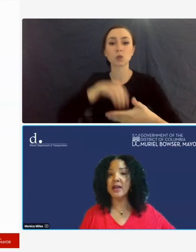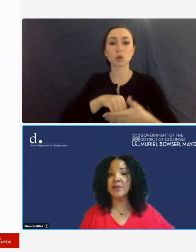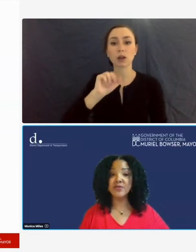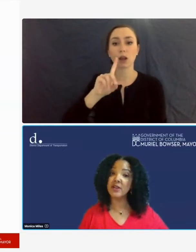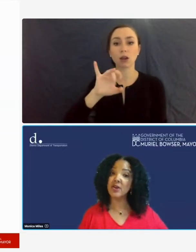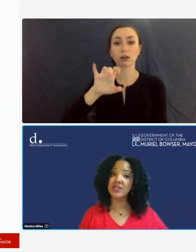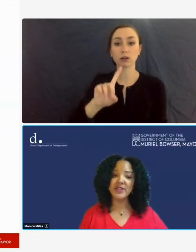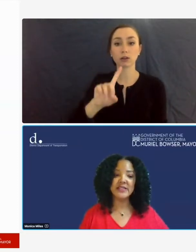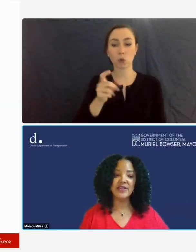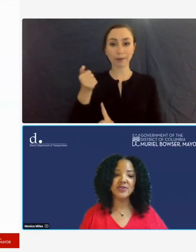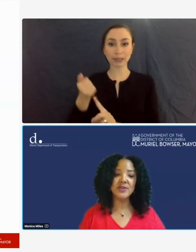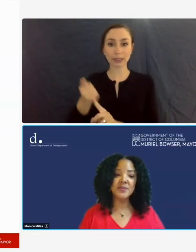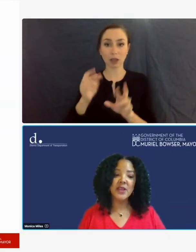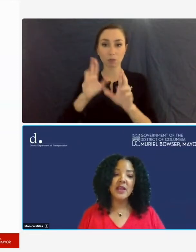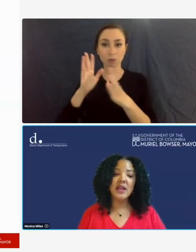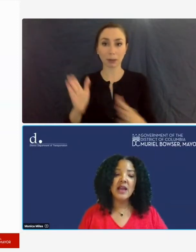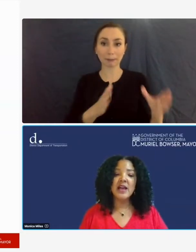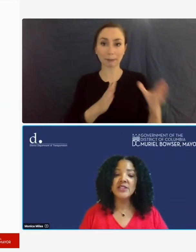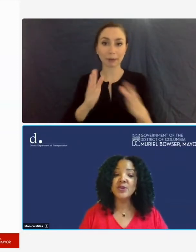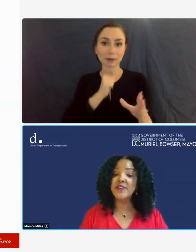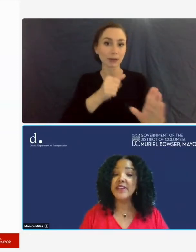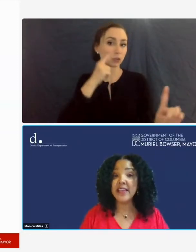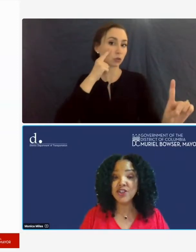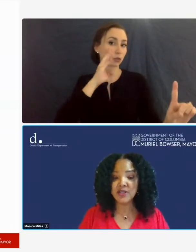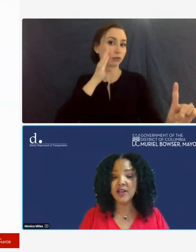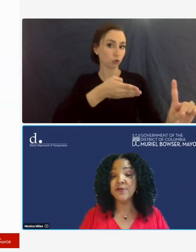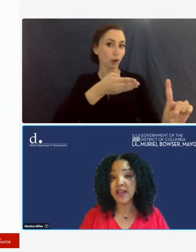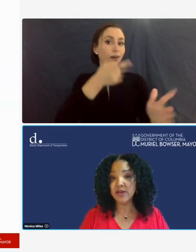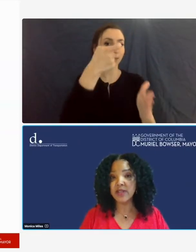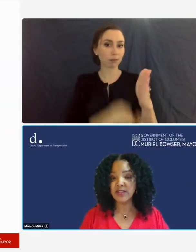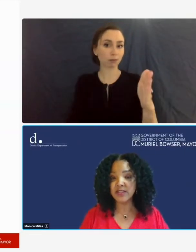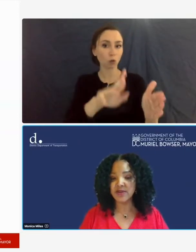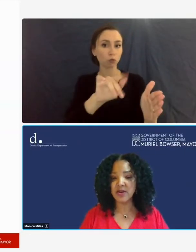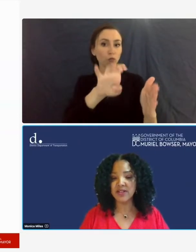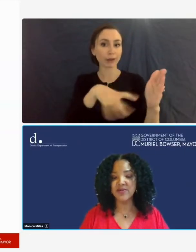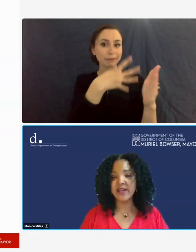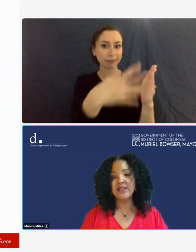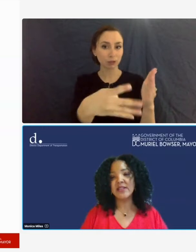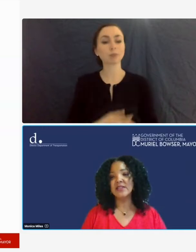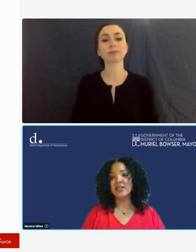indirect cost rate schedule a certification of final indirect cost rates and to tell you what